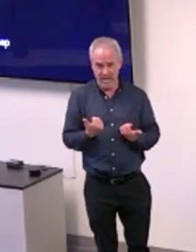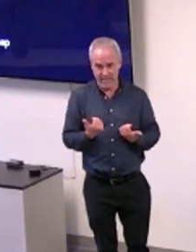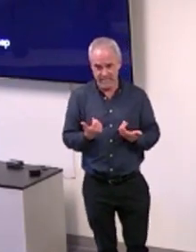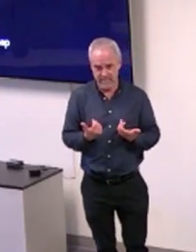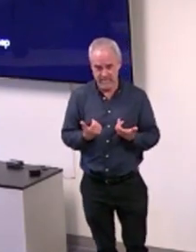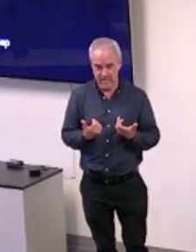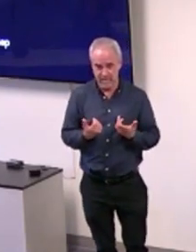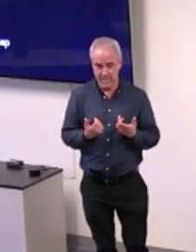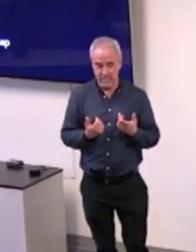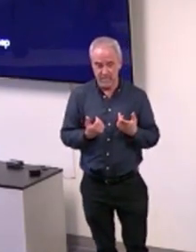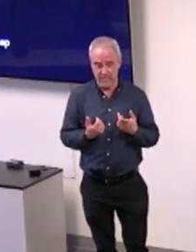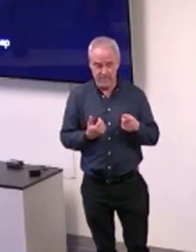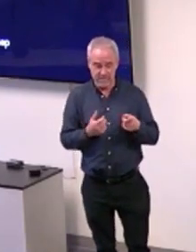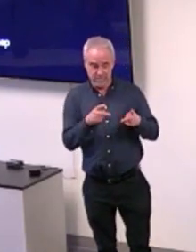Some people do, some people don't.